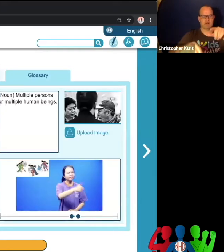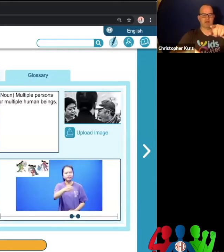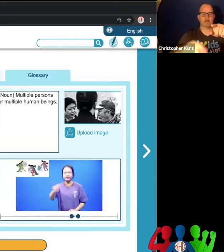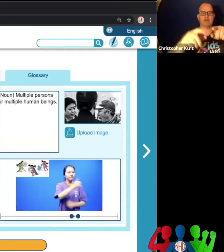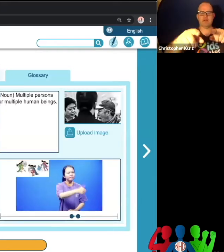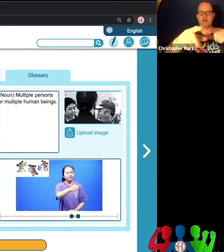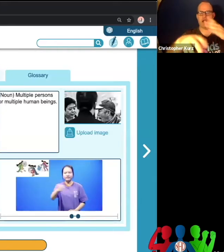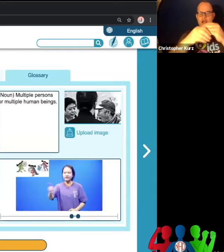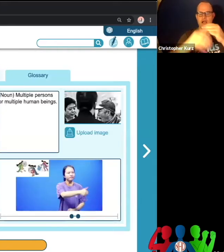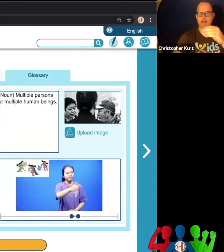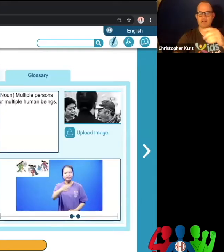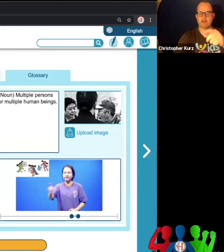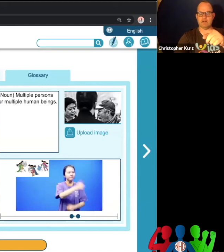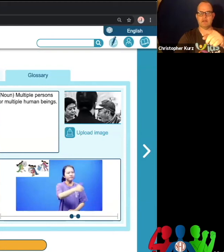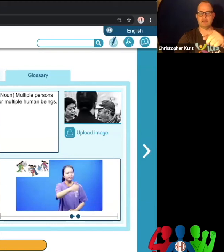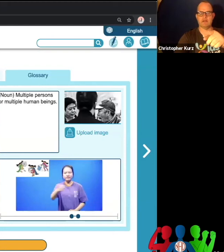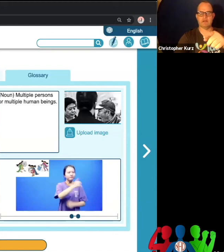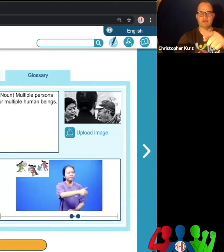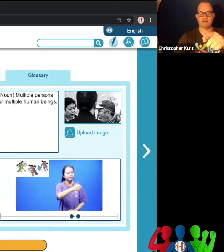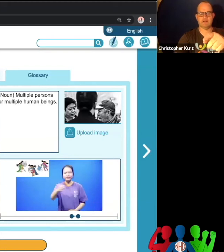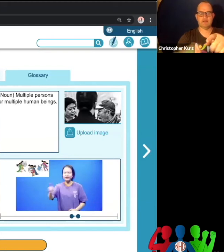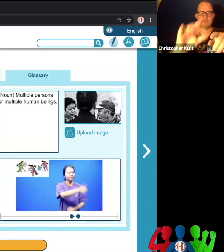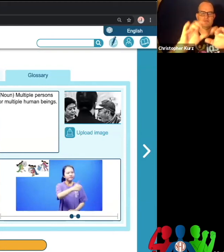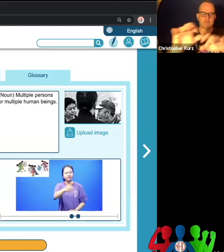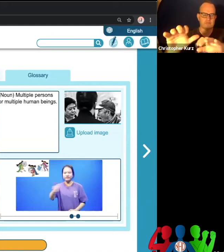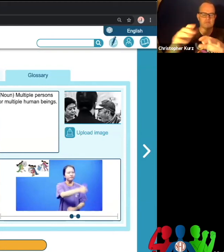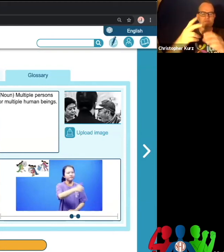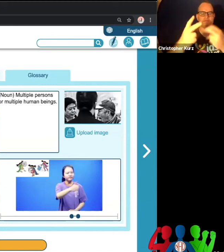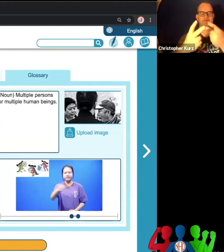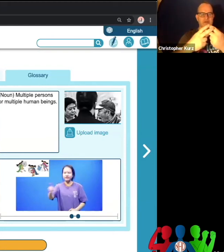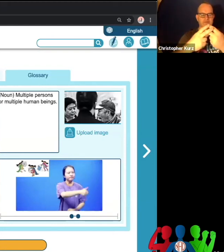If you remember before, I showed you the sign for "people."